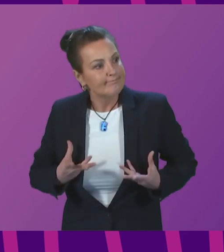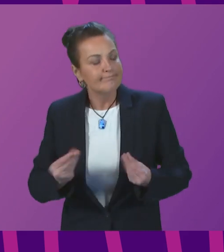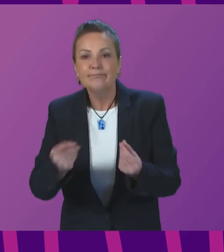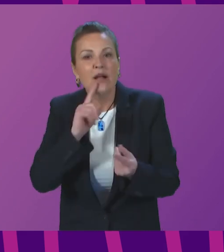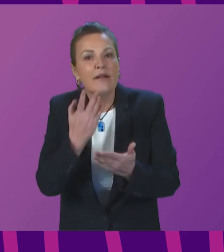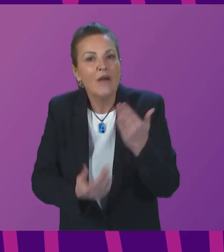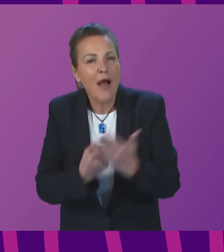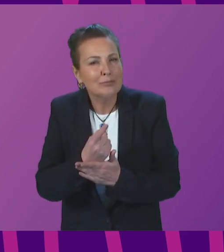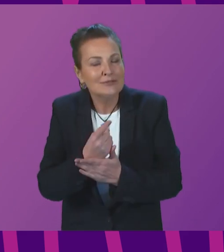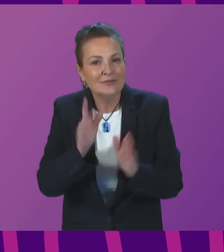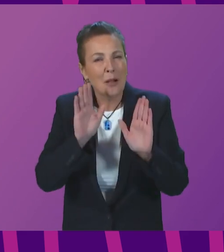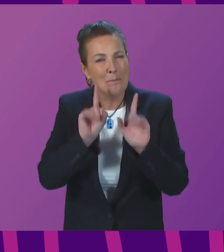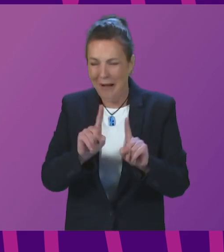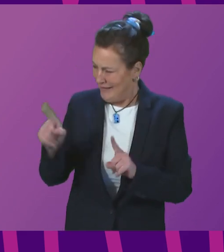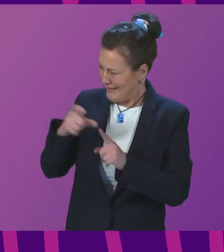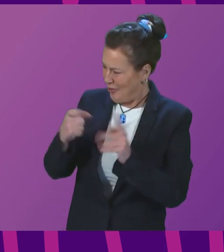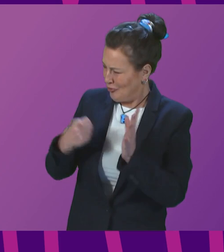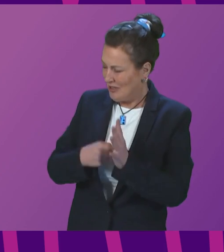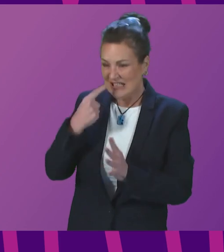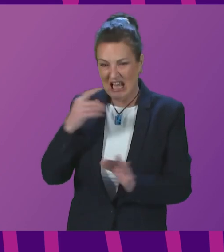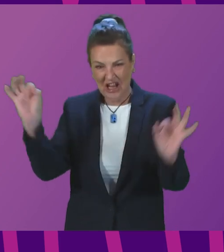However, Douglas Ross said that there is nothing to show for it.